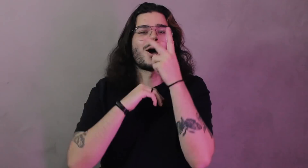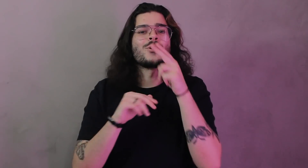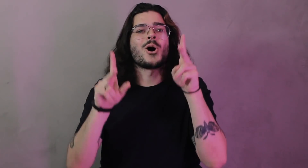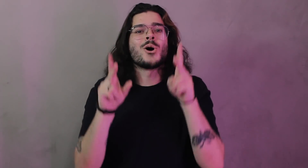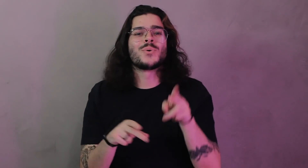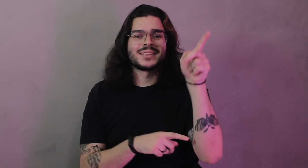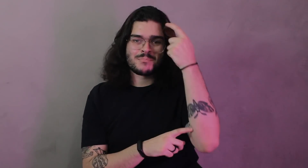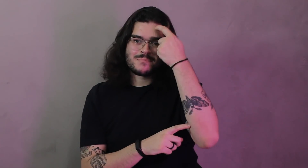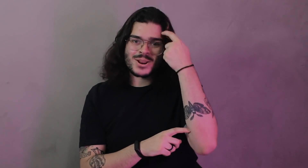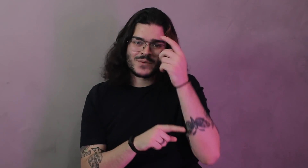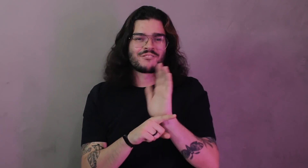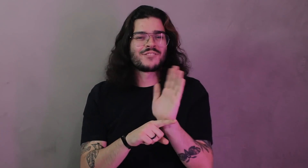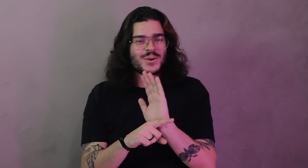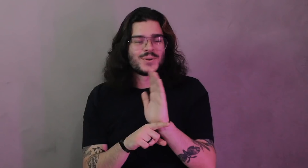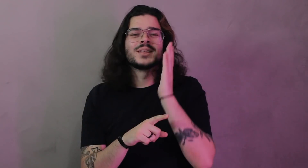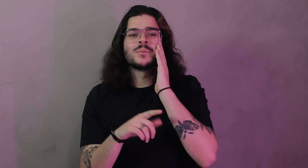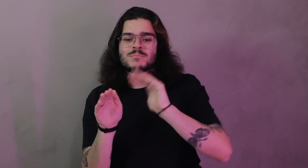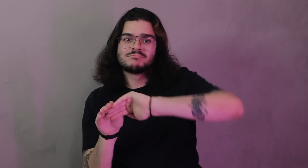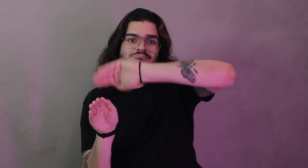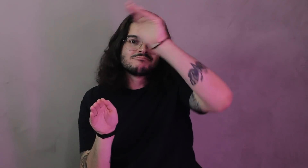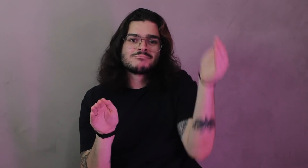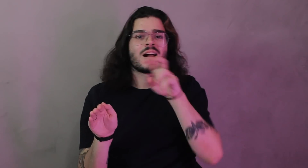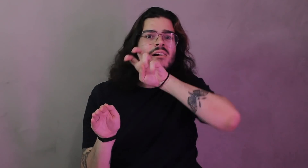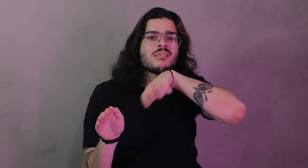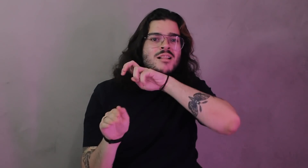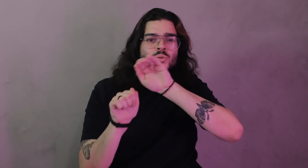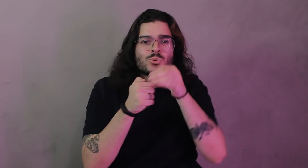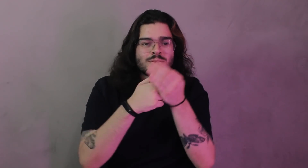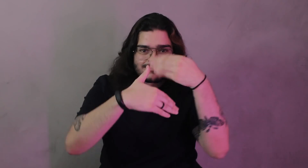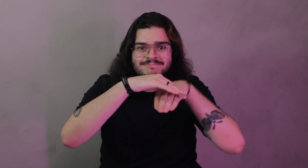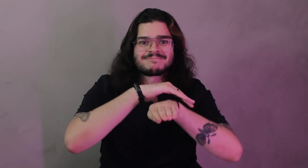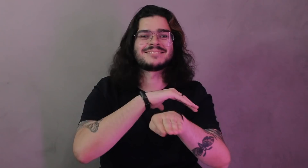like Harry Potter's Chamber of Secrets.